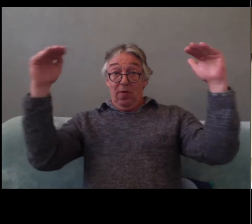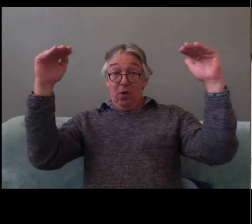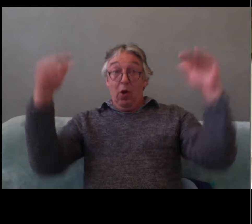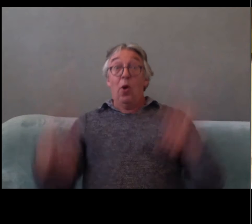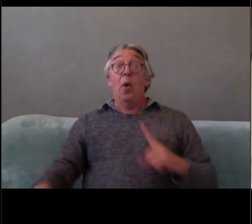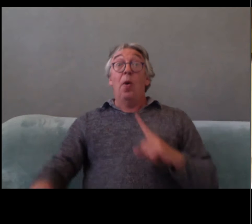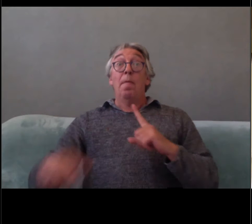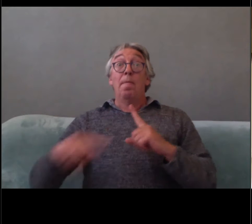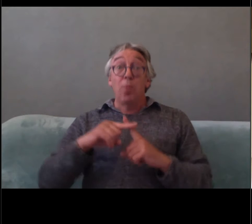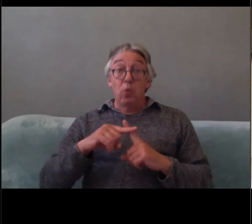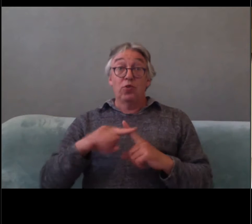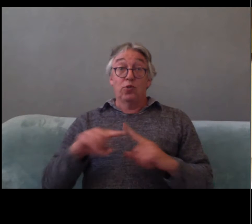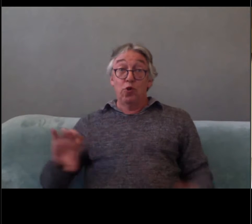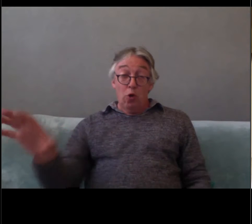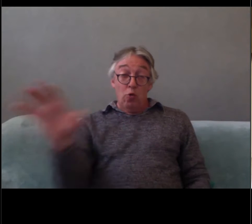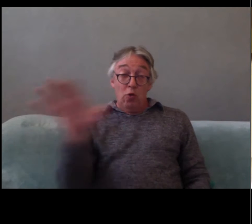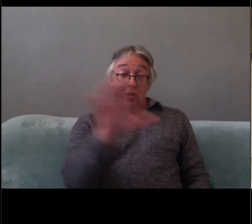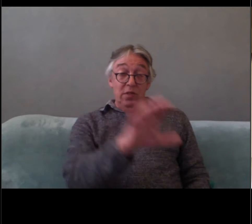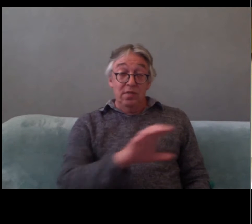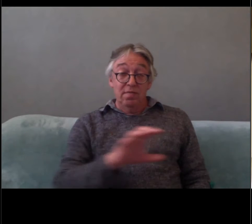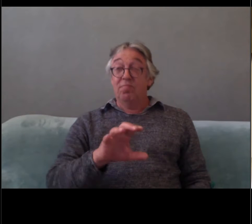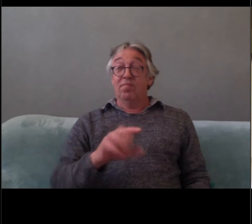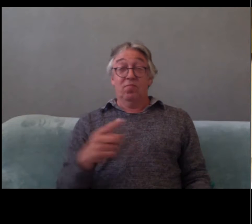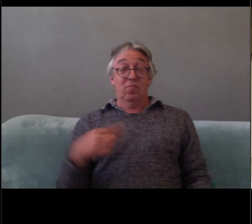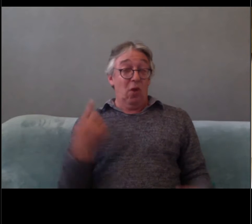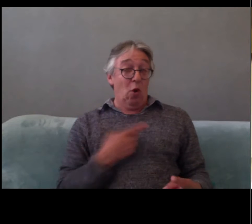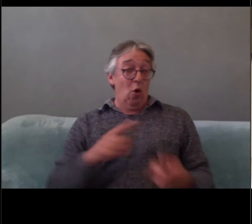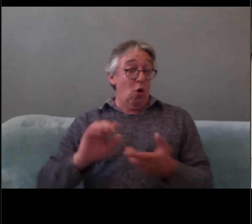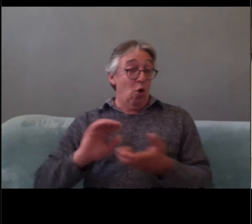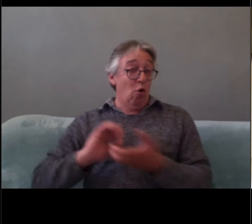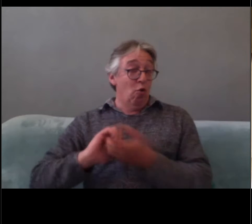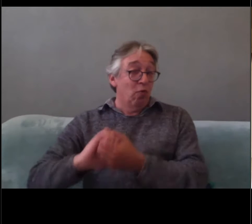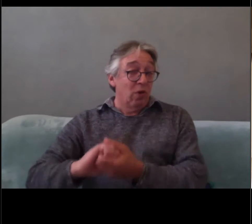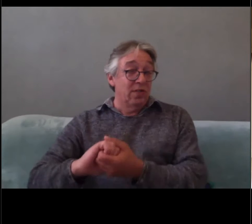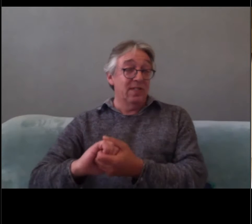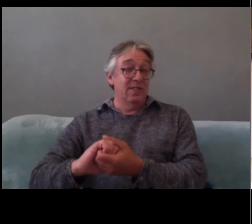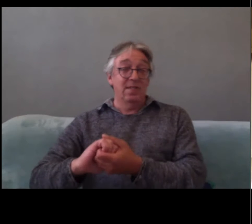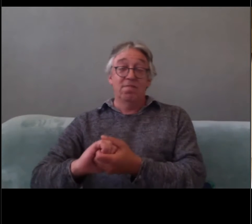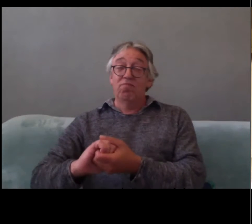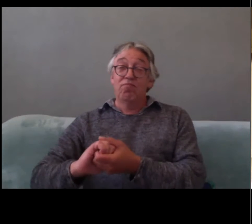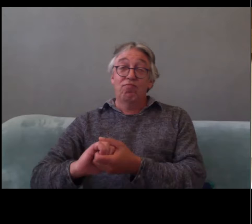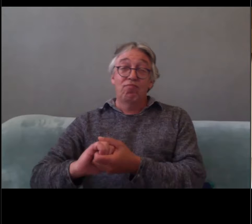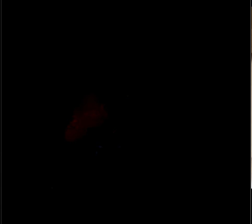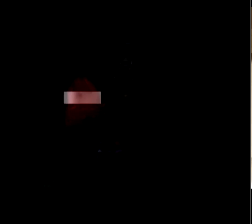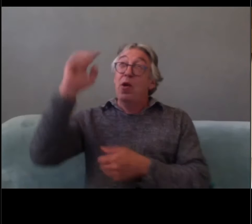with our colleagues and friends at all levels should work and provide